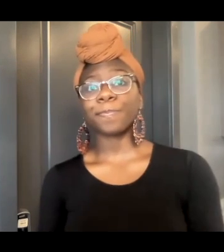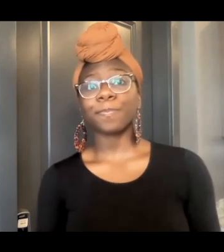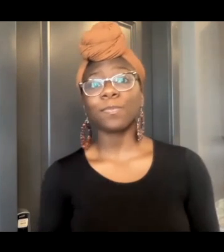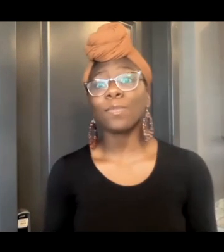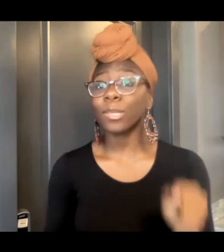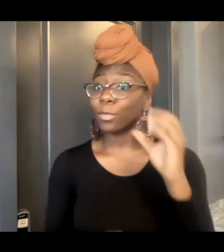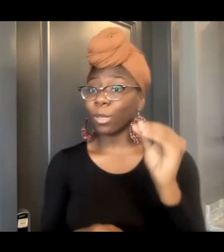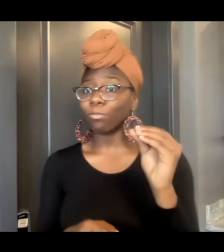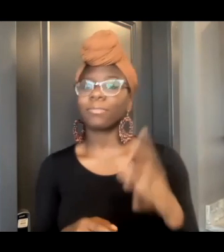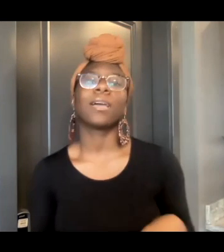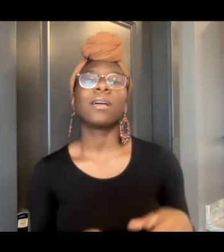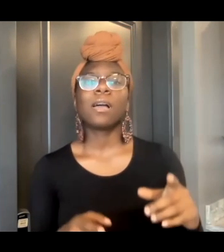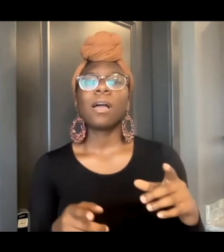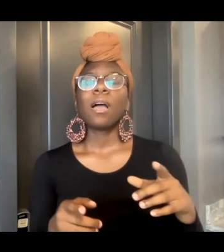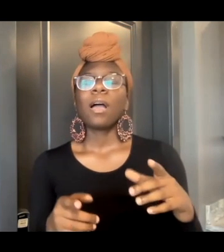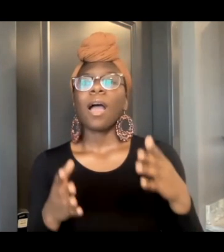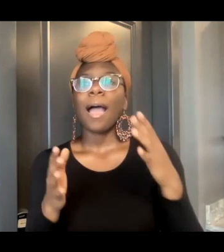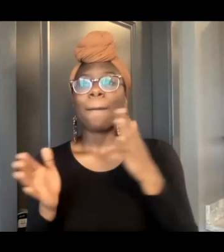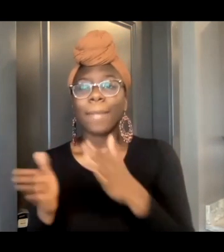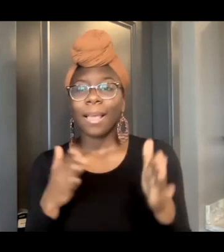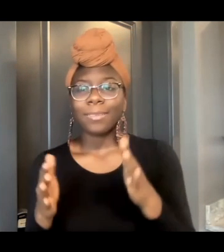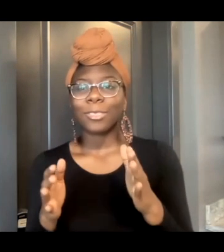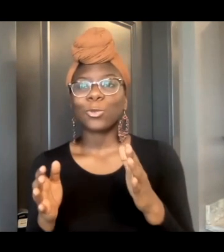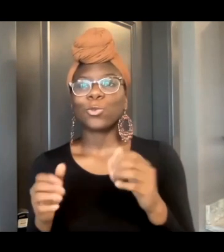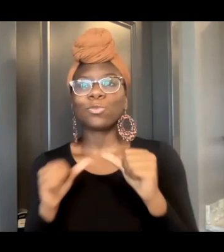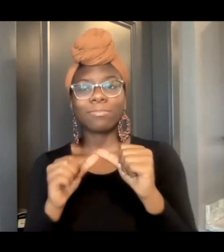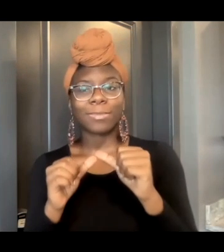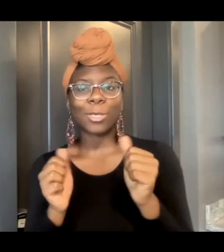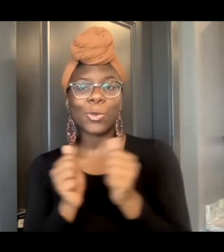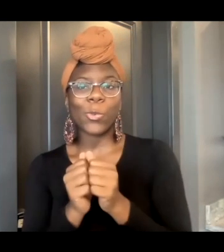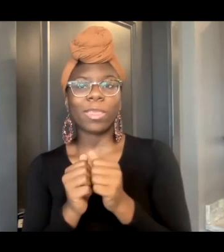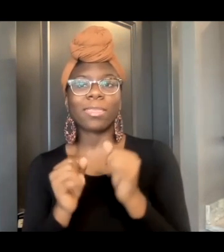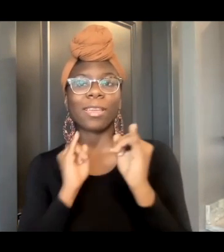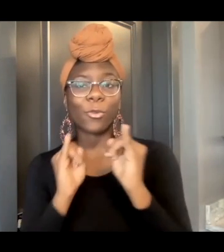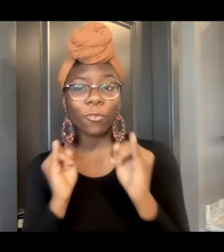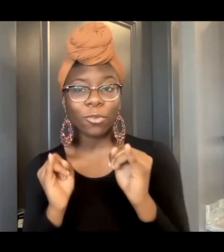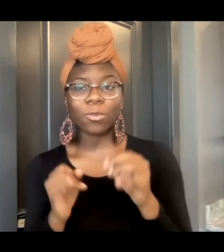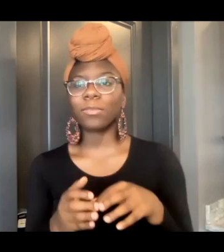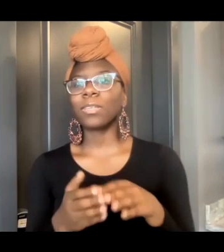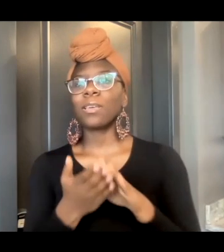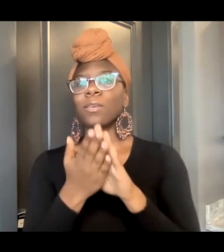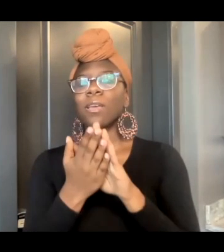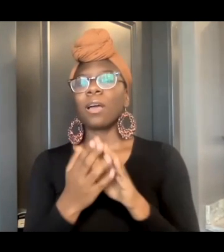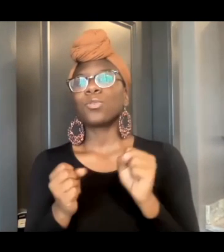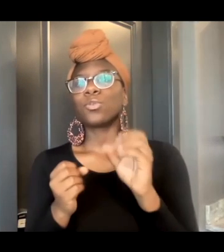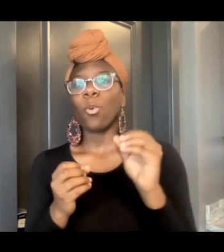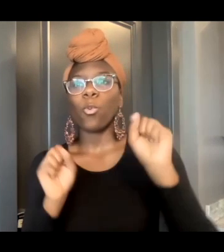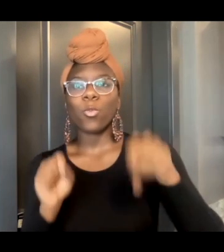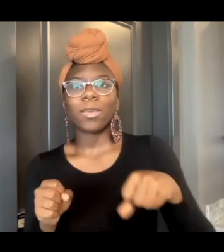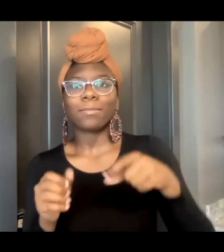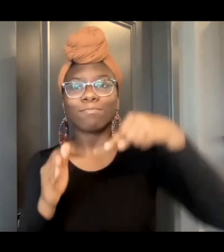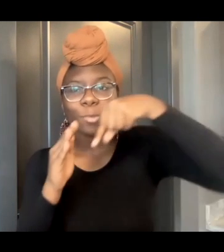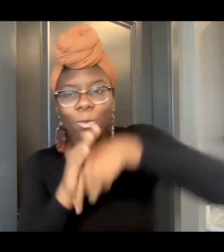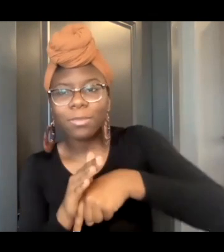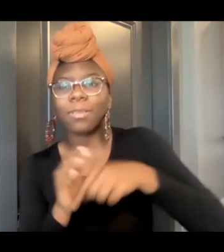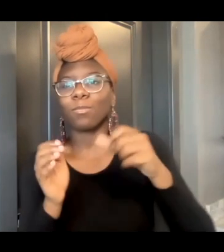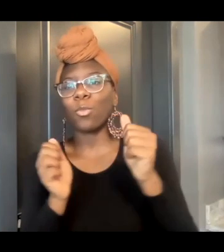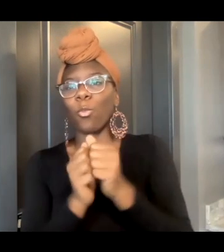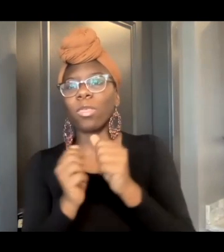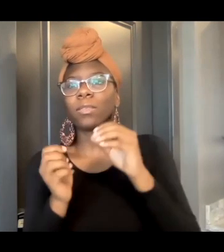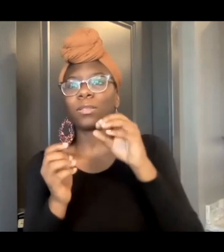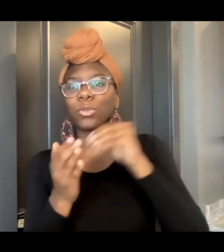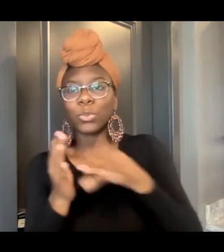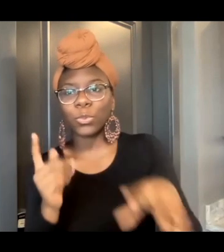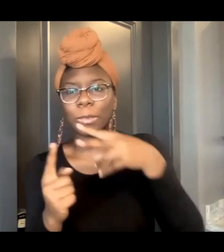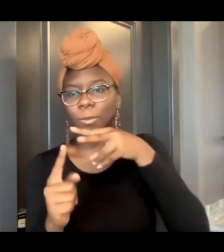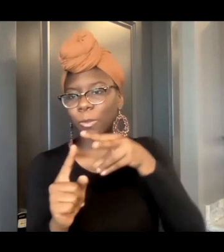As a result, I plan to interview more students, so we can go in-depth and provide more information